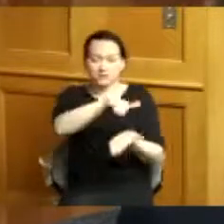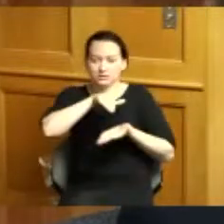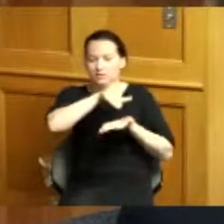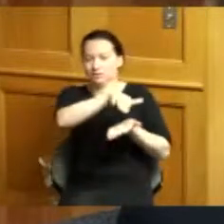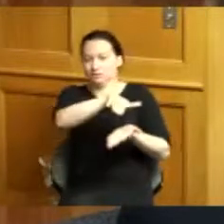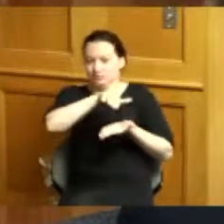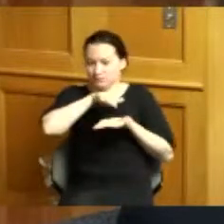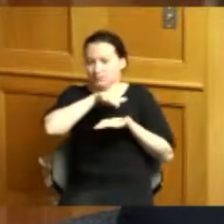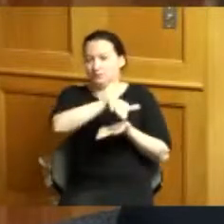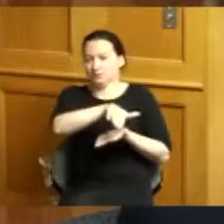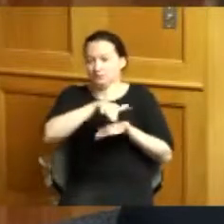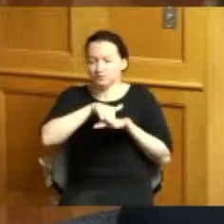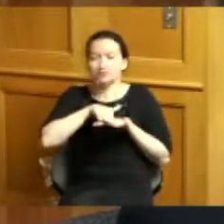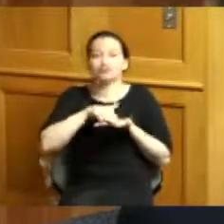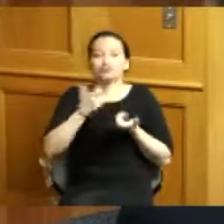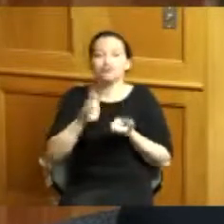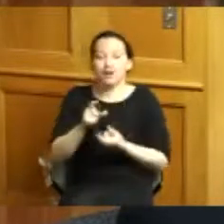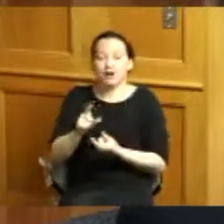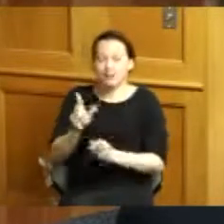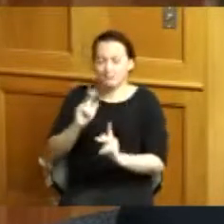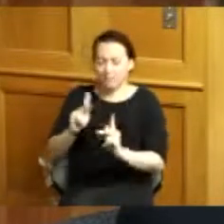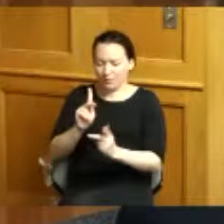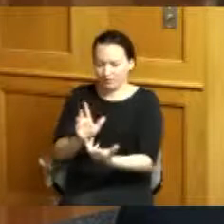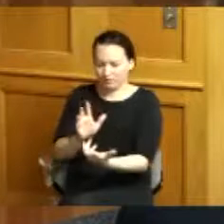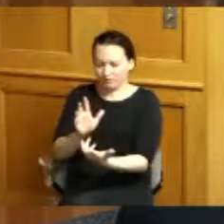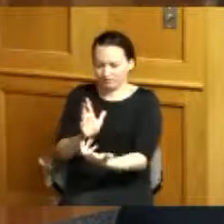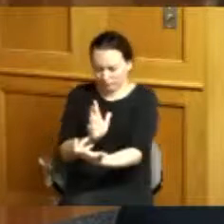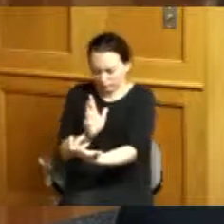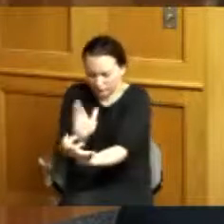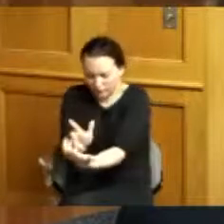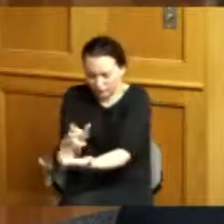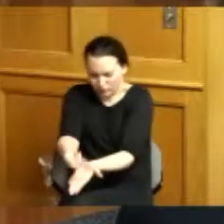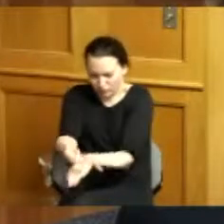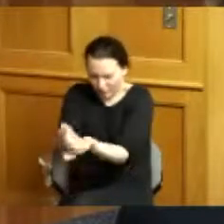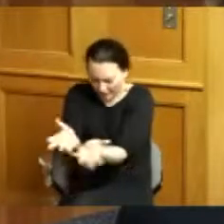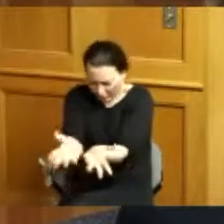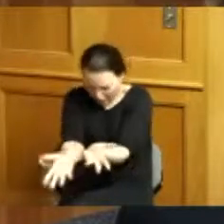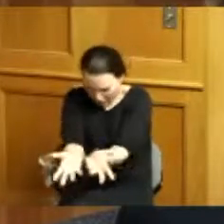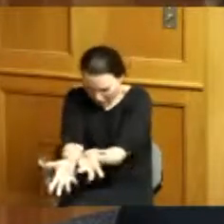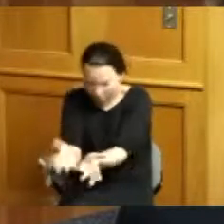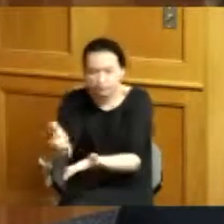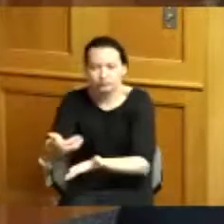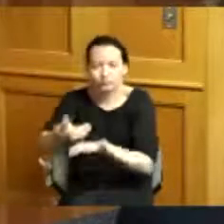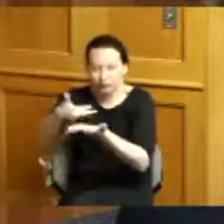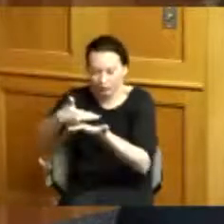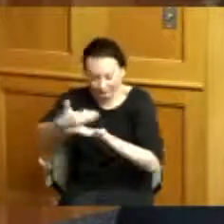to try to meet people in recovery where they are and help them through the recovery process so I'll